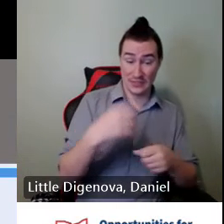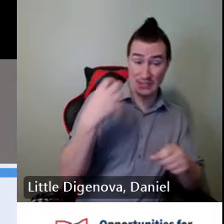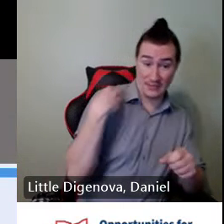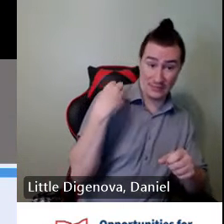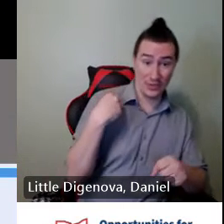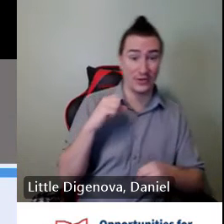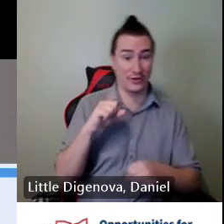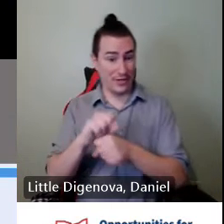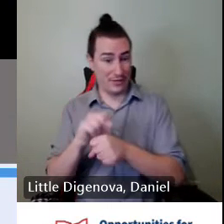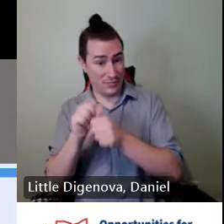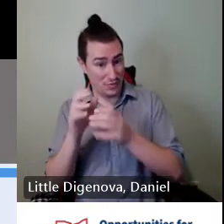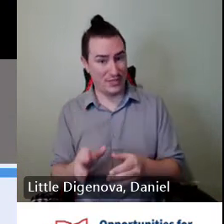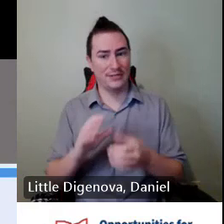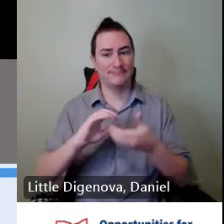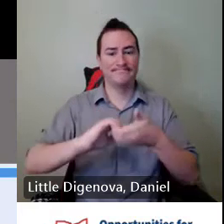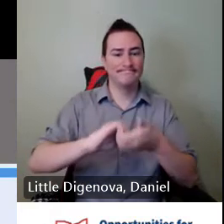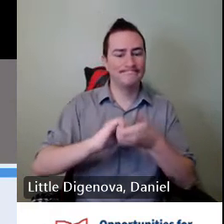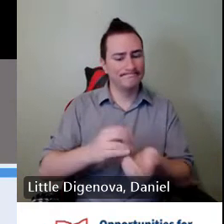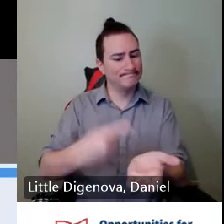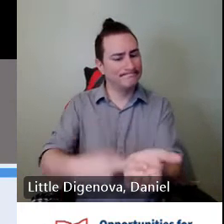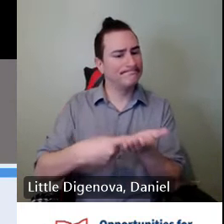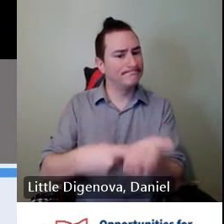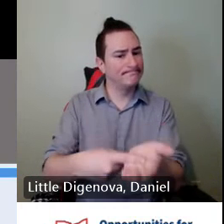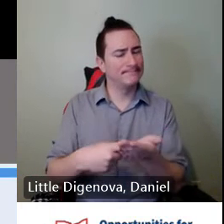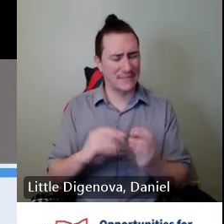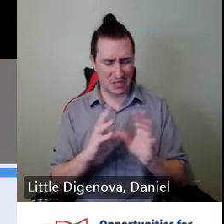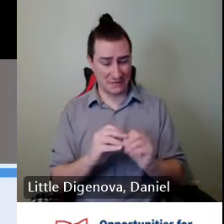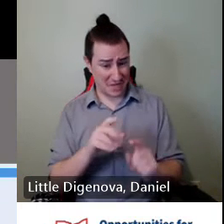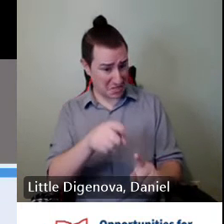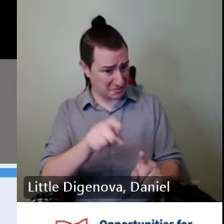clarify what the employee needs and identify an effective solution.